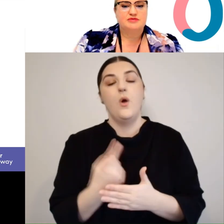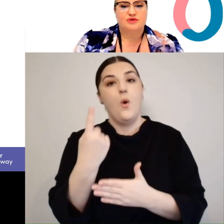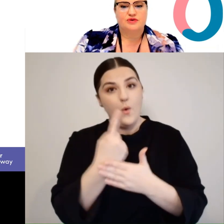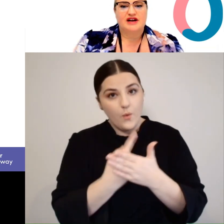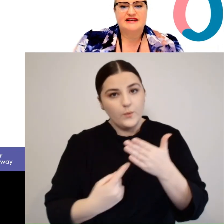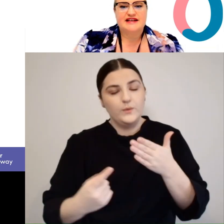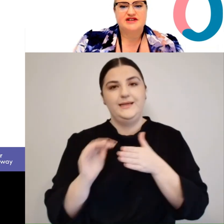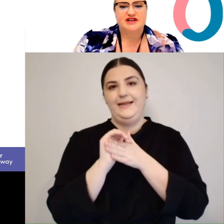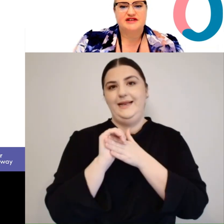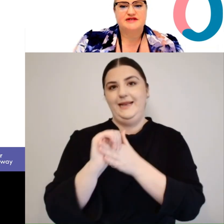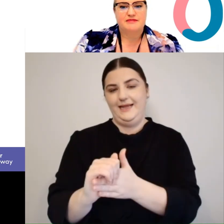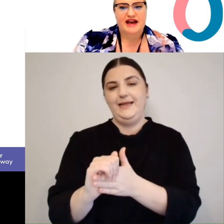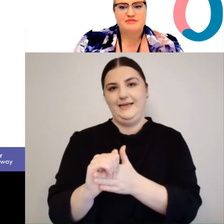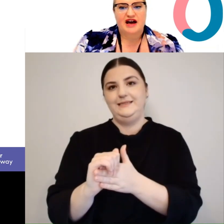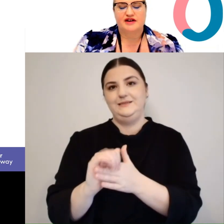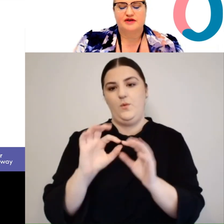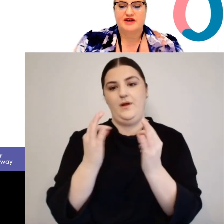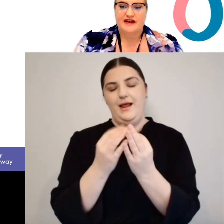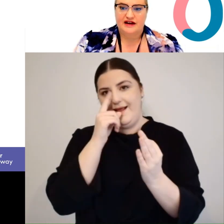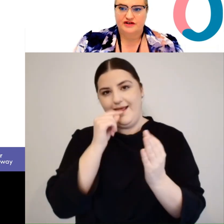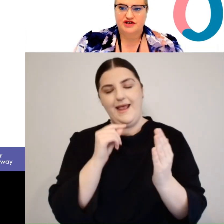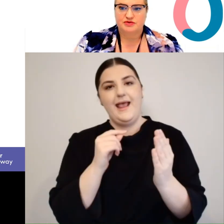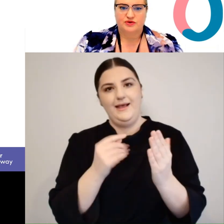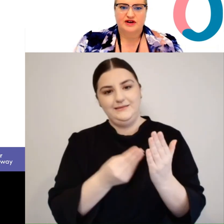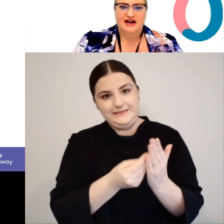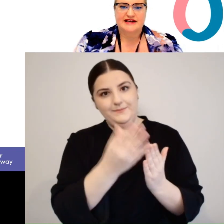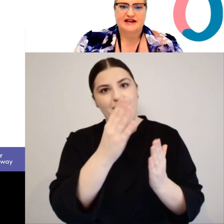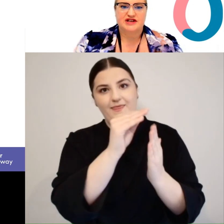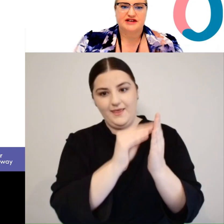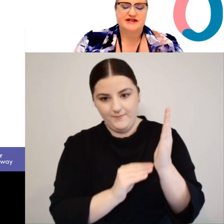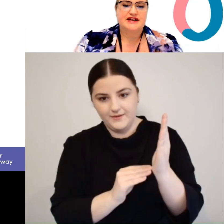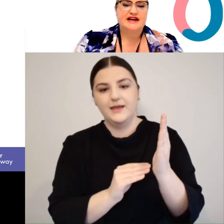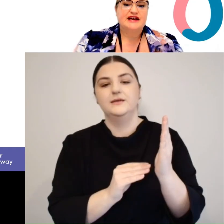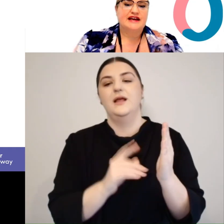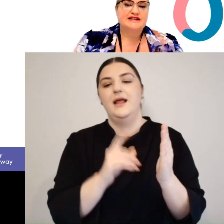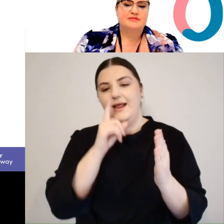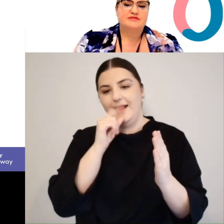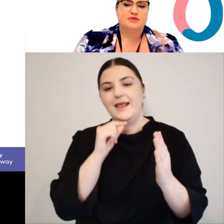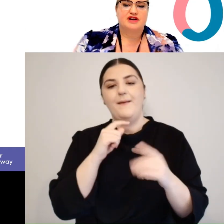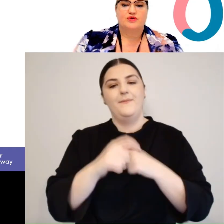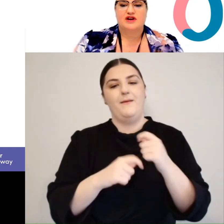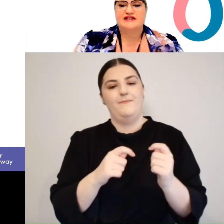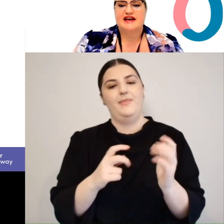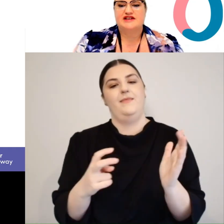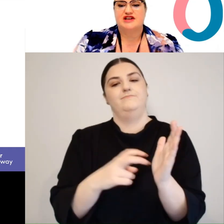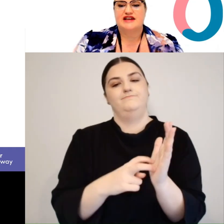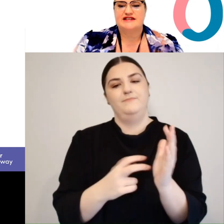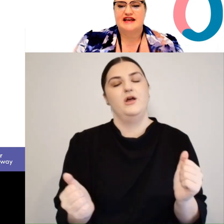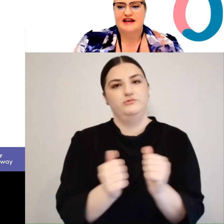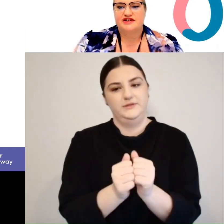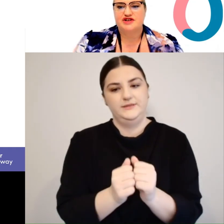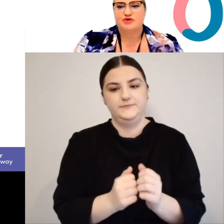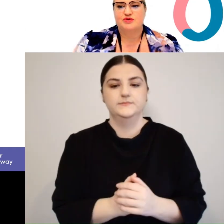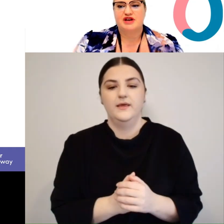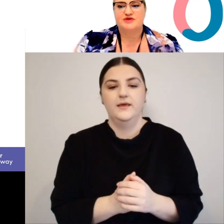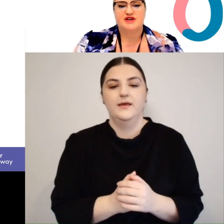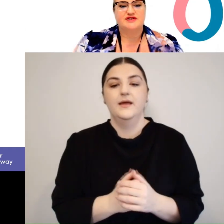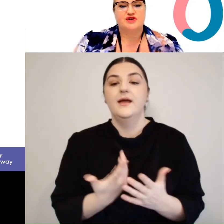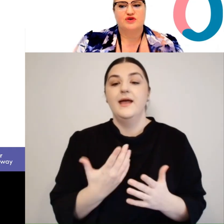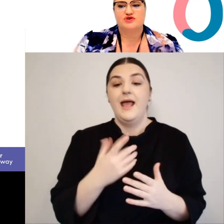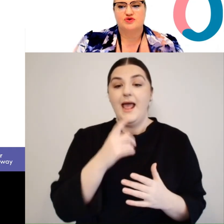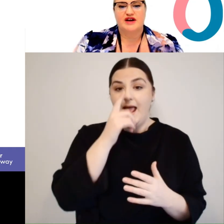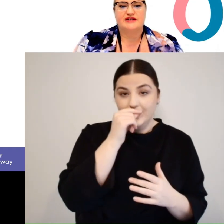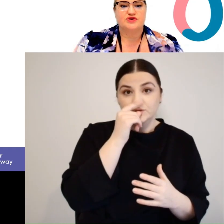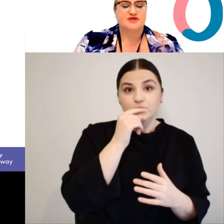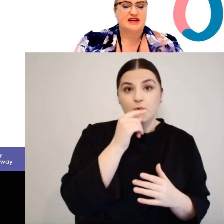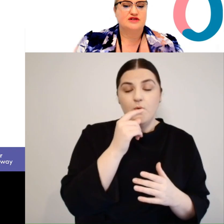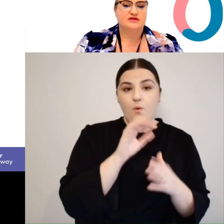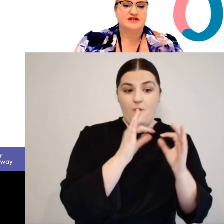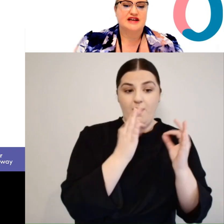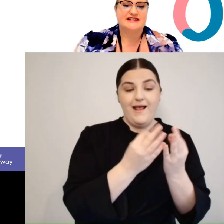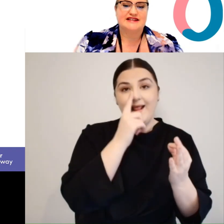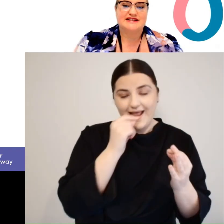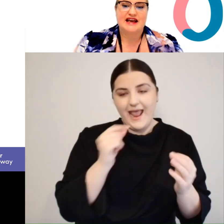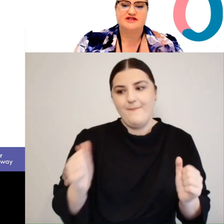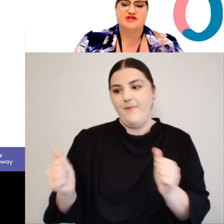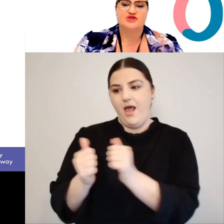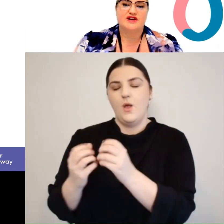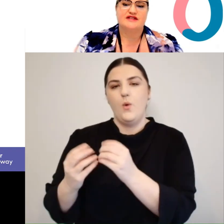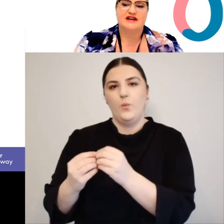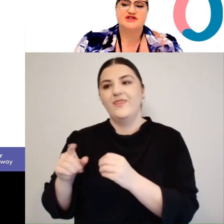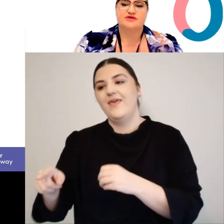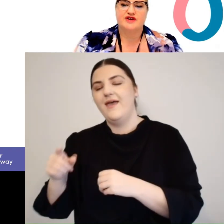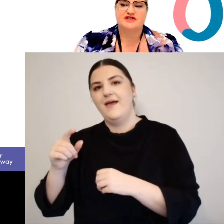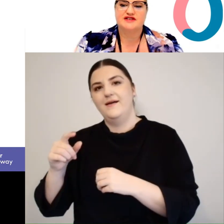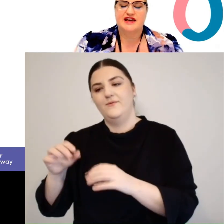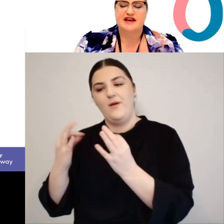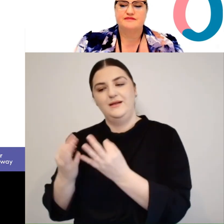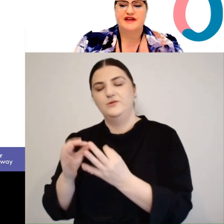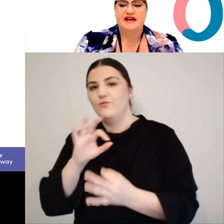Eligible organisations may partner with ineligible organisations except where an organisation is ineligible because it is not joined or signalled its intent to join the National Redress Scheme,